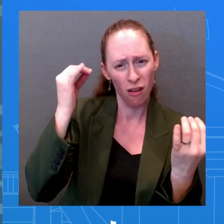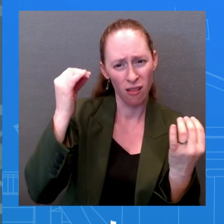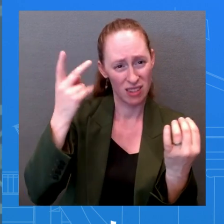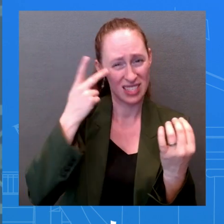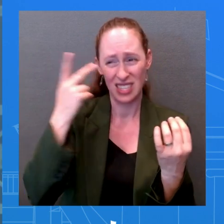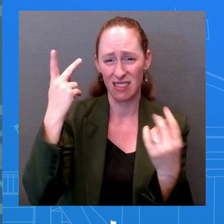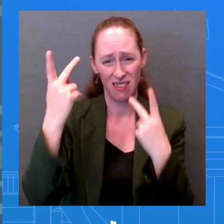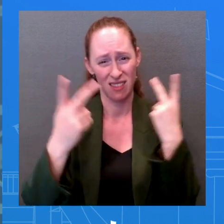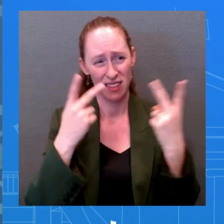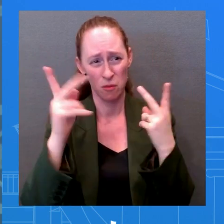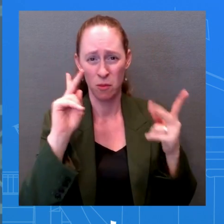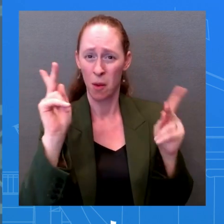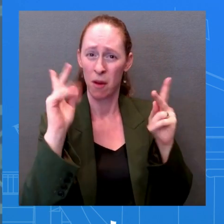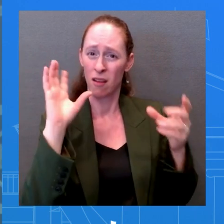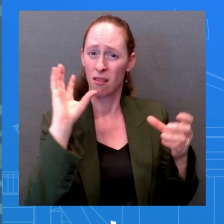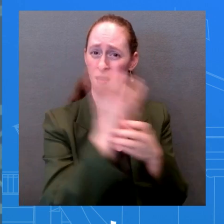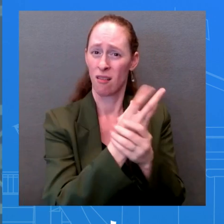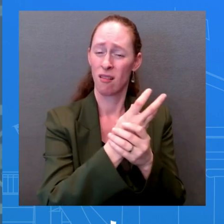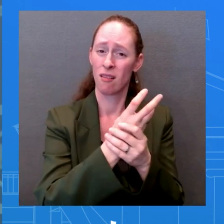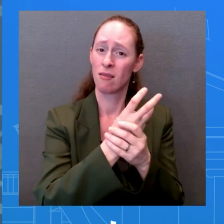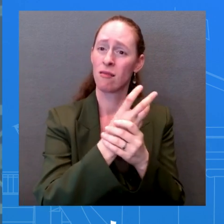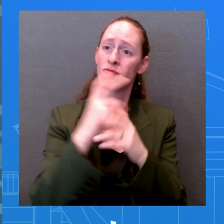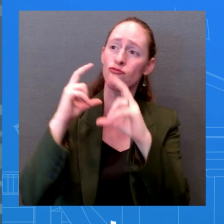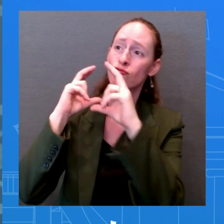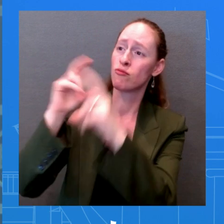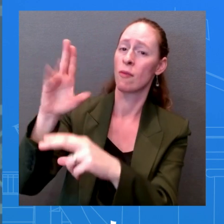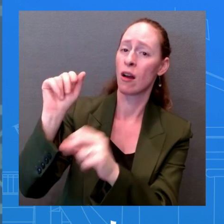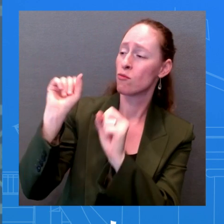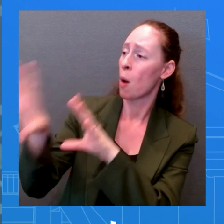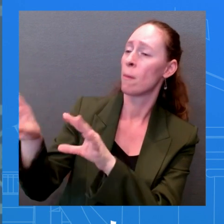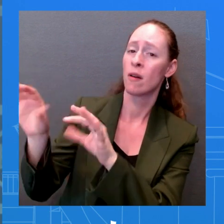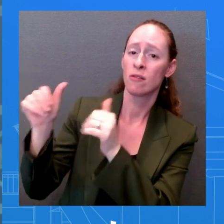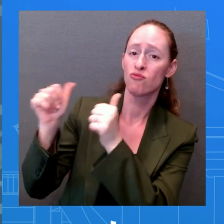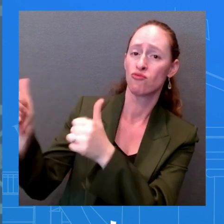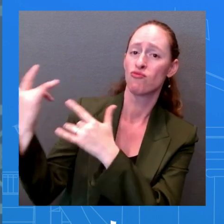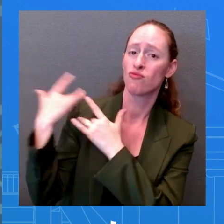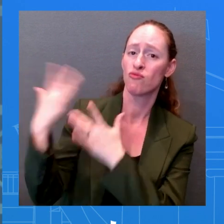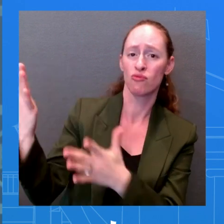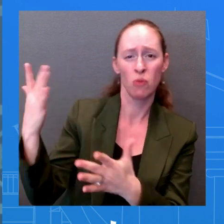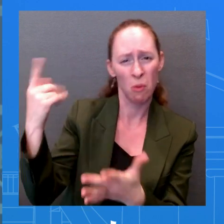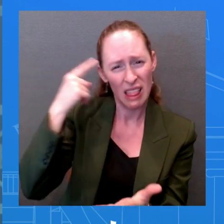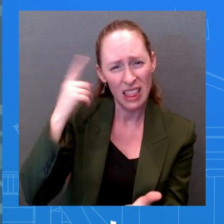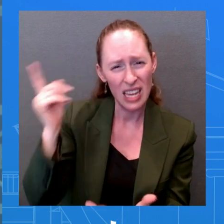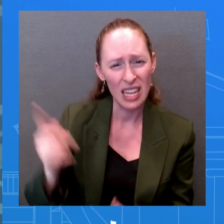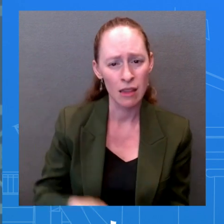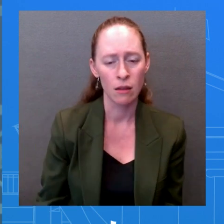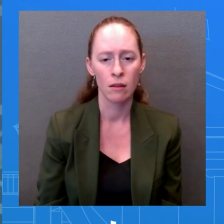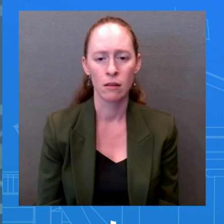with the rail negotiations and averting a crisis, and with the work that he's been doing with his administration.